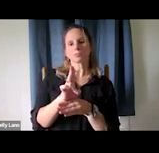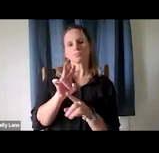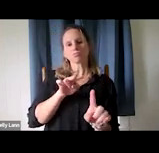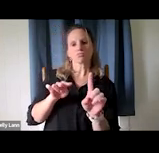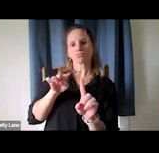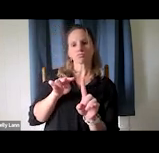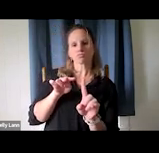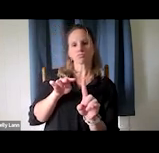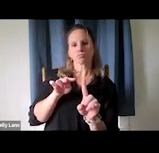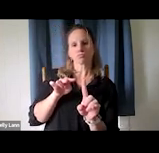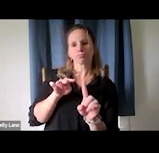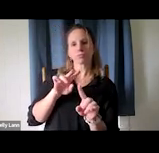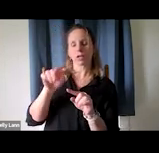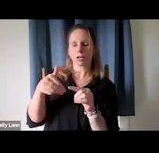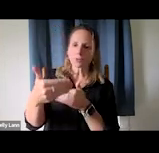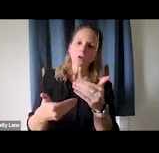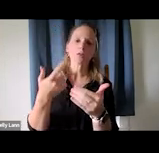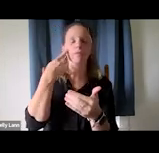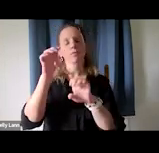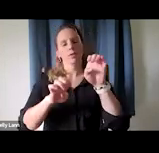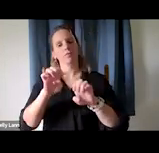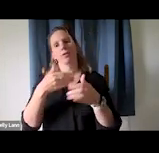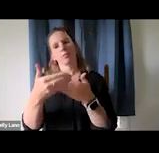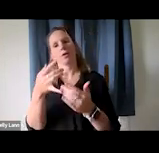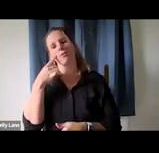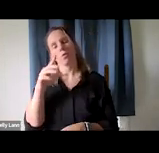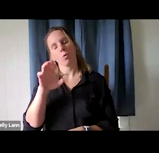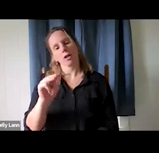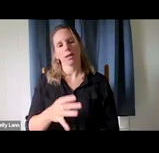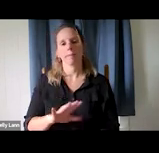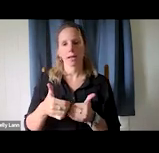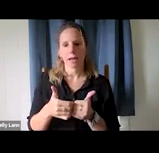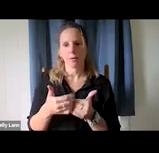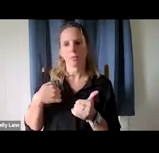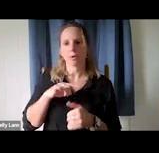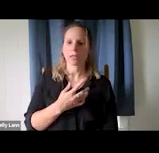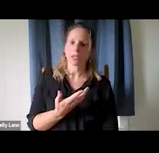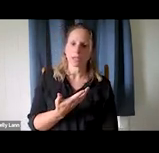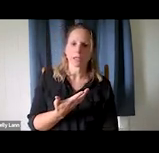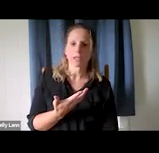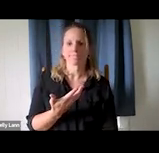through the sequential evaluation process of a claim and kind of how we give the adjudicators